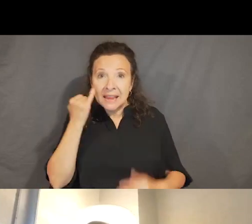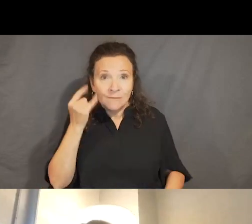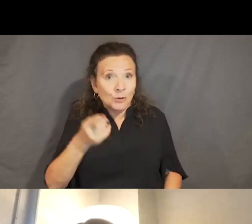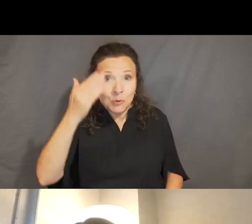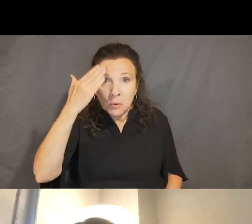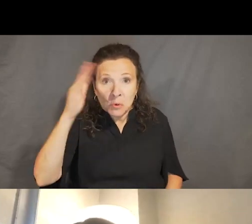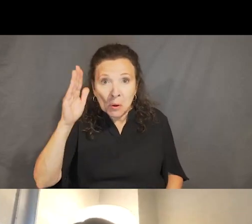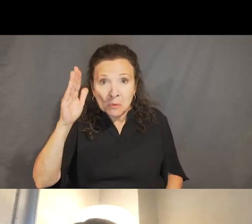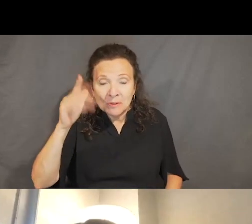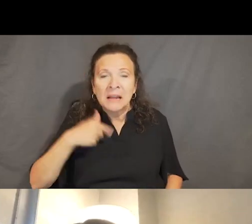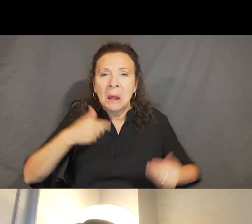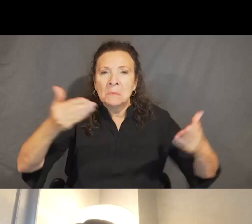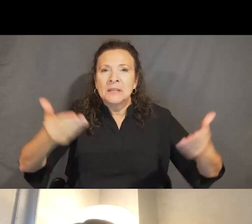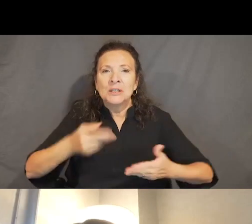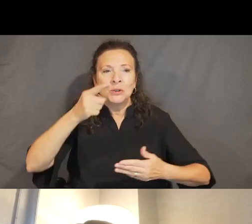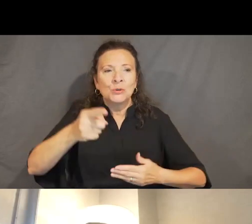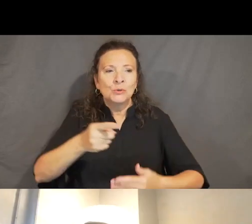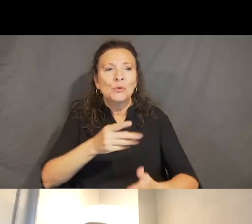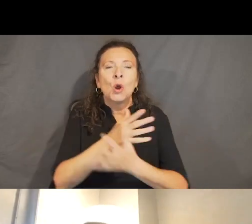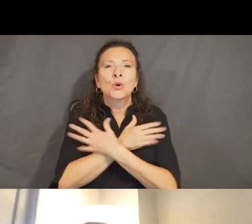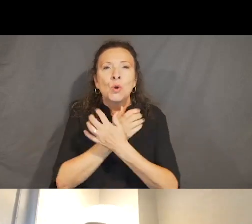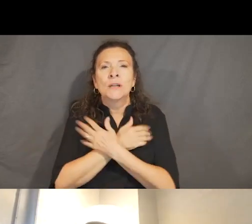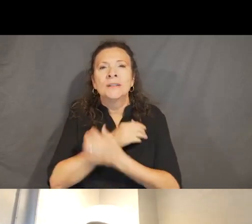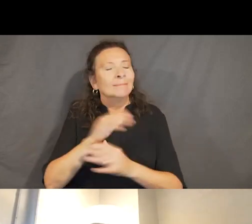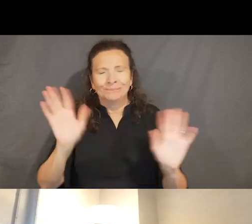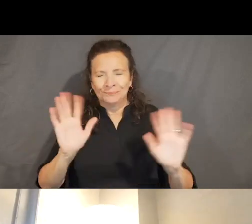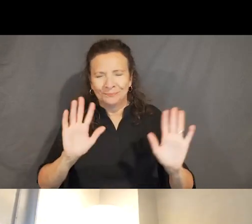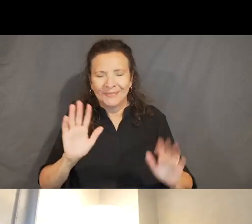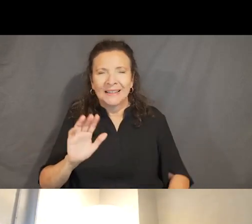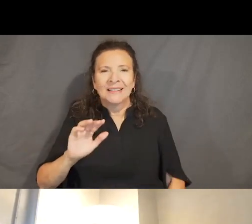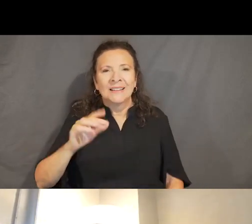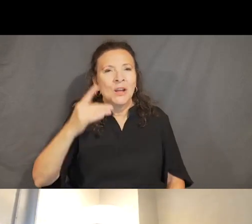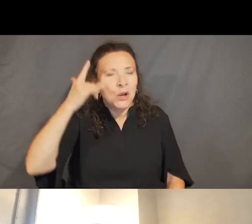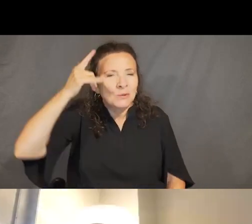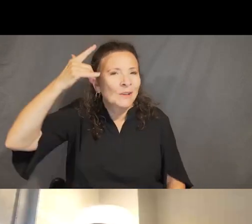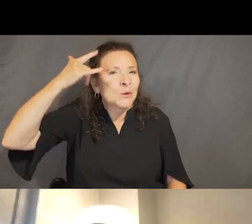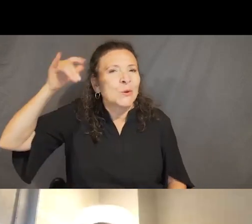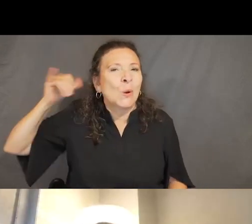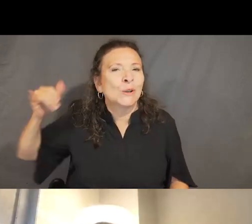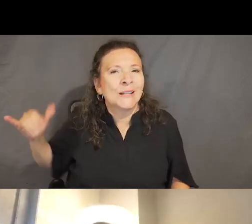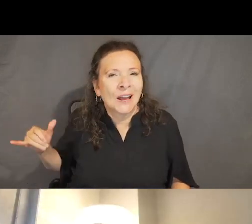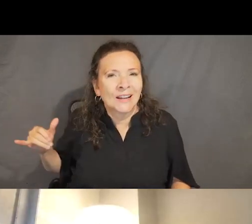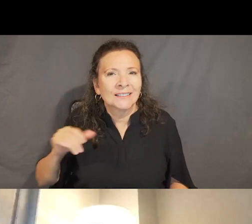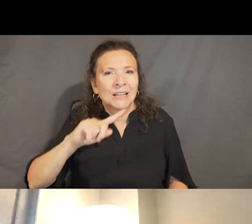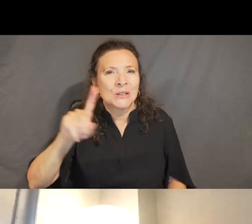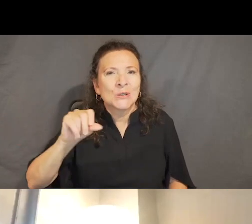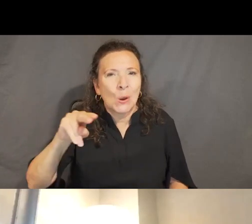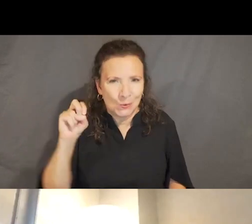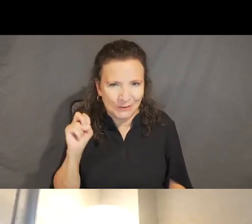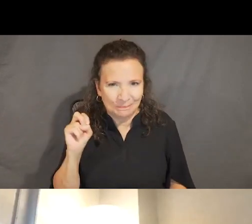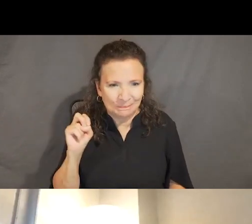you to the Goldilocks zone. So, as we are getting started, I'd like y'all to play with me in chat